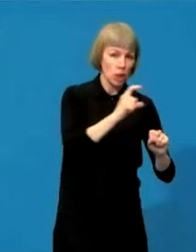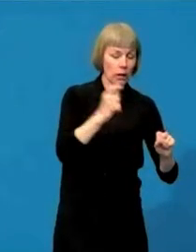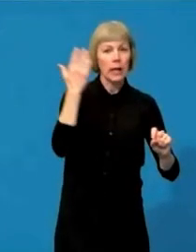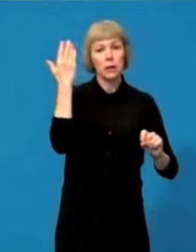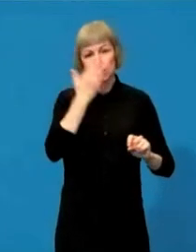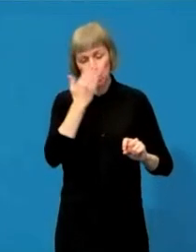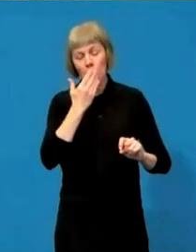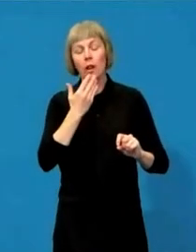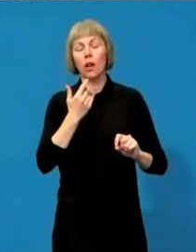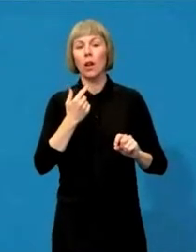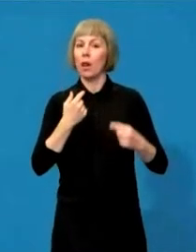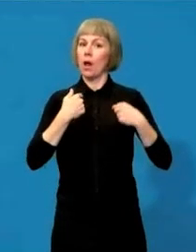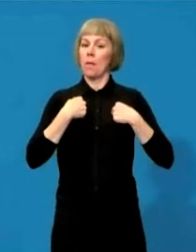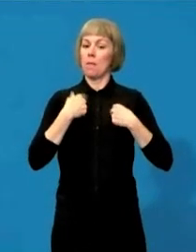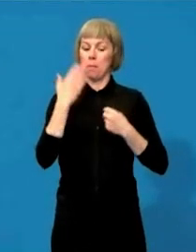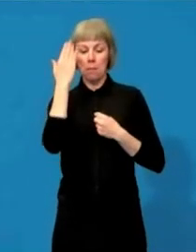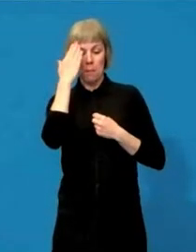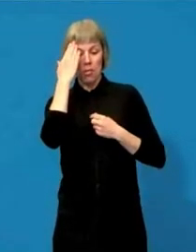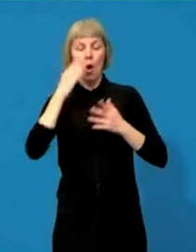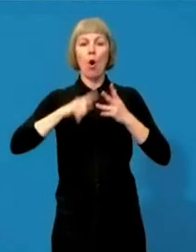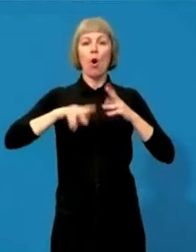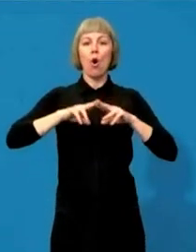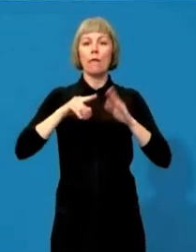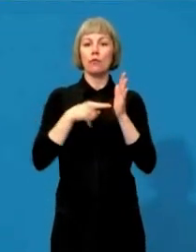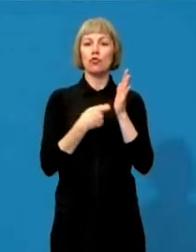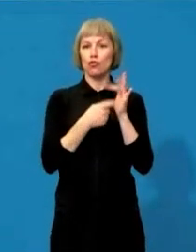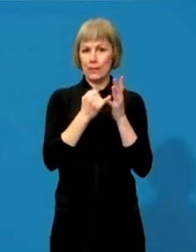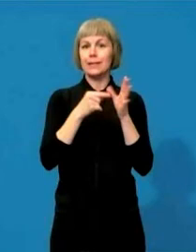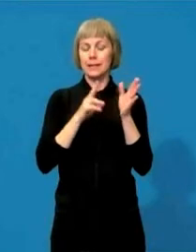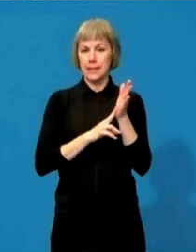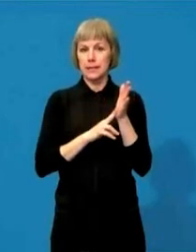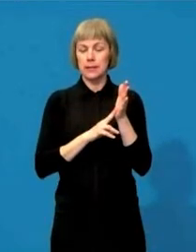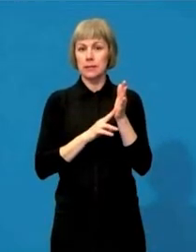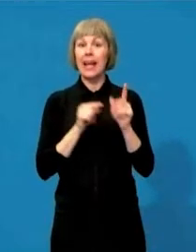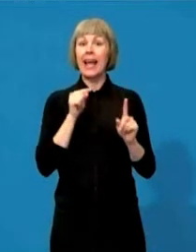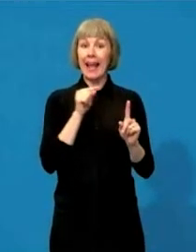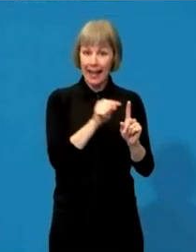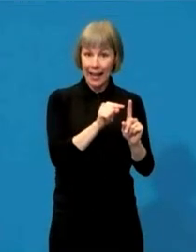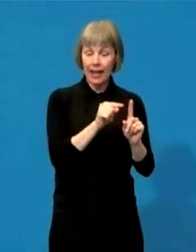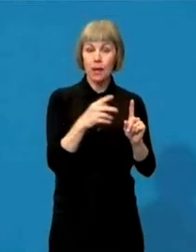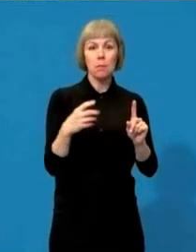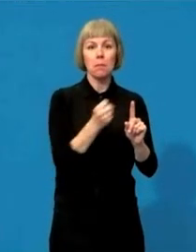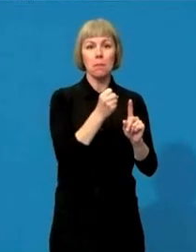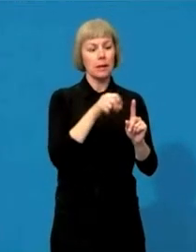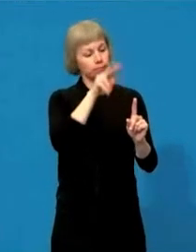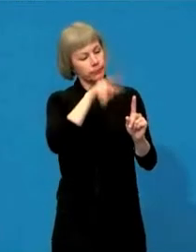Tristan, he had to be assessed to get on - in those days, they used to call it the School Plus.